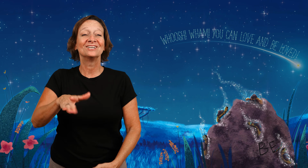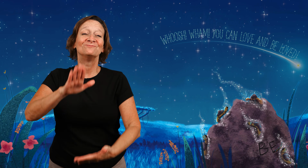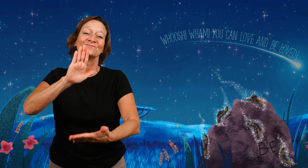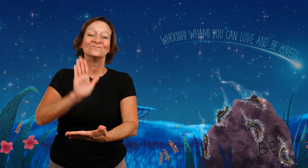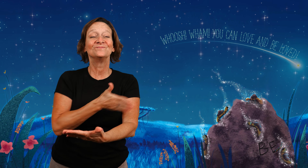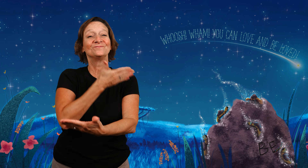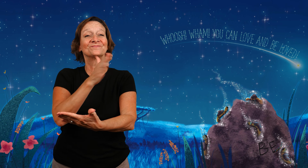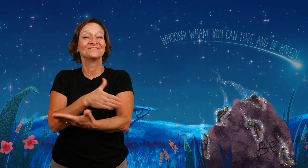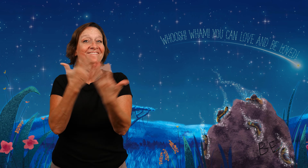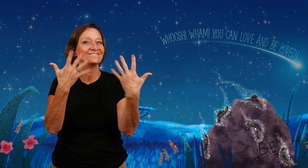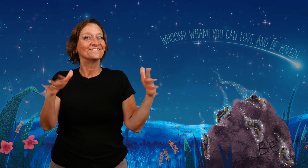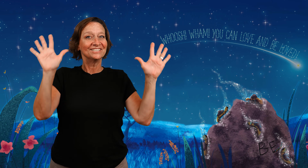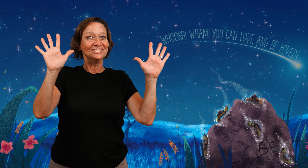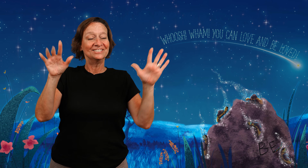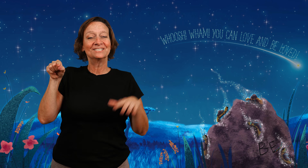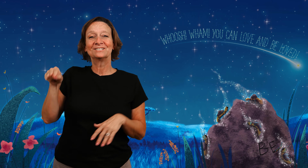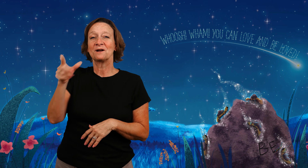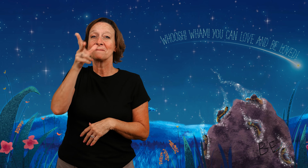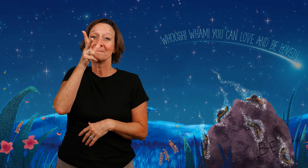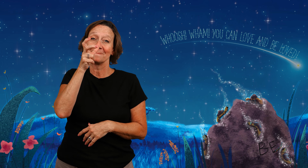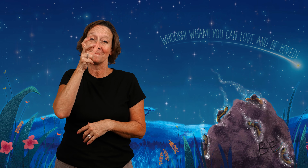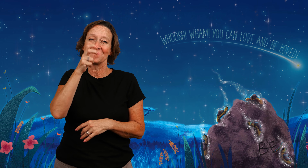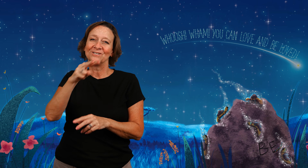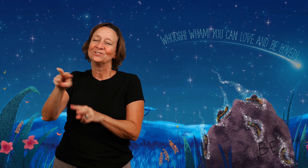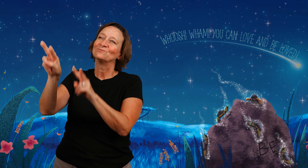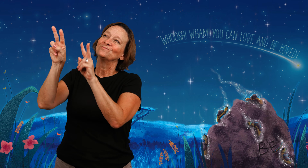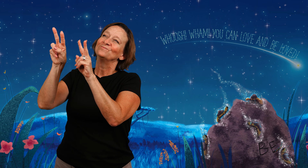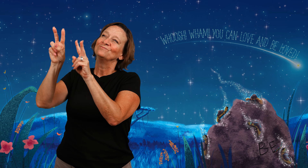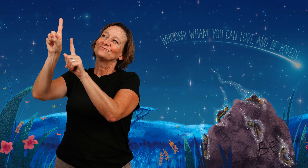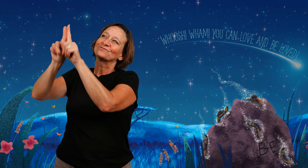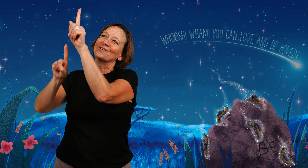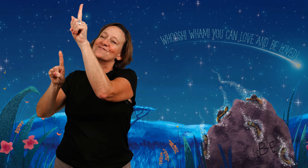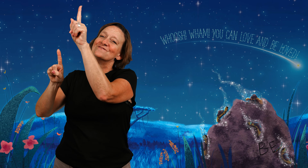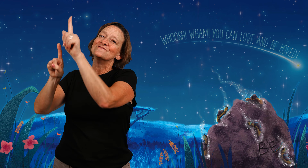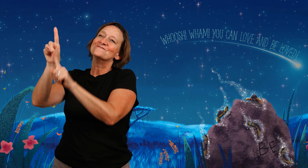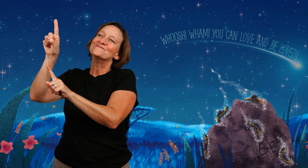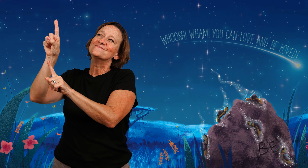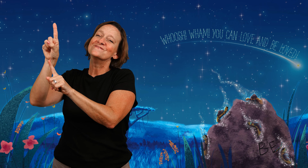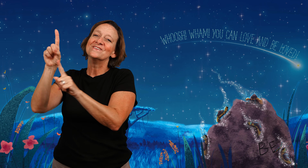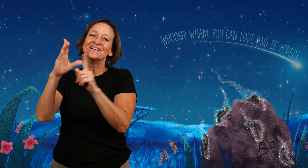After the song, Termite, looking up at her star,